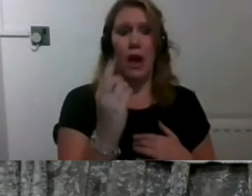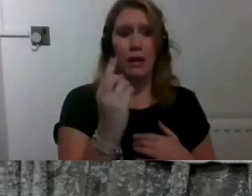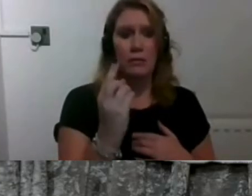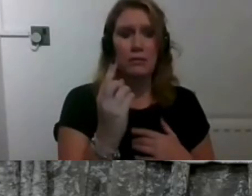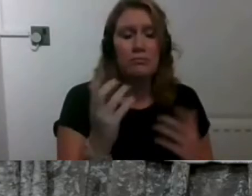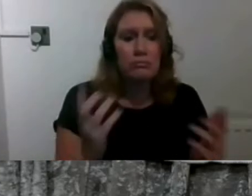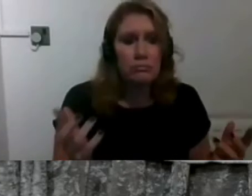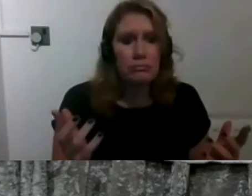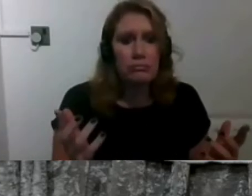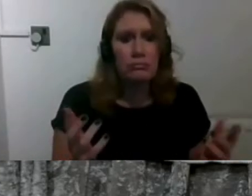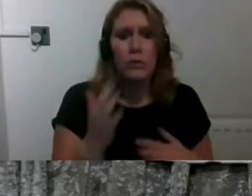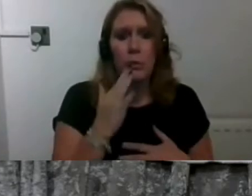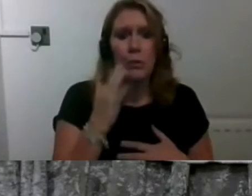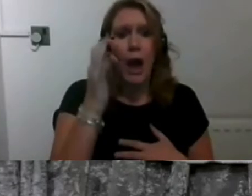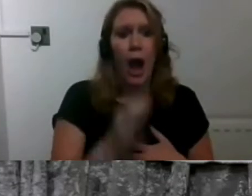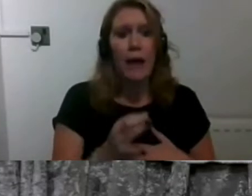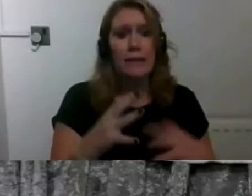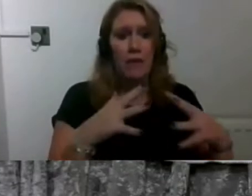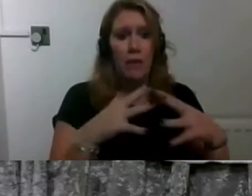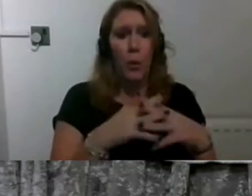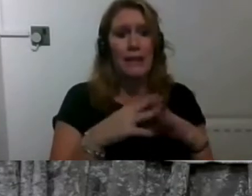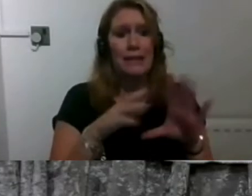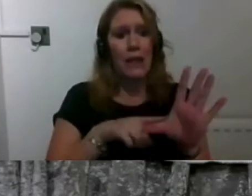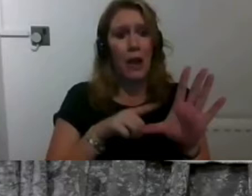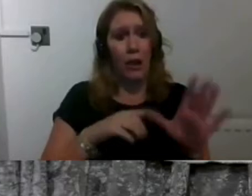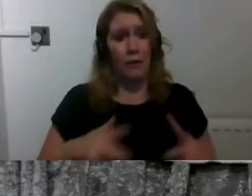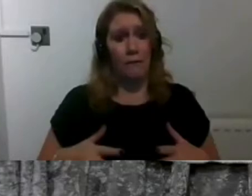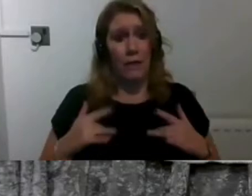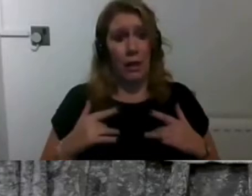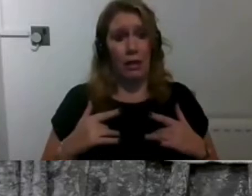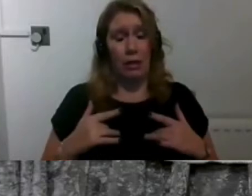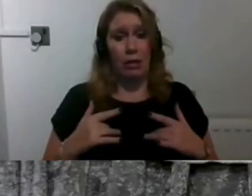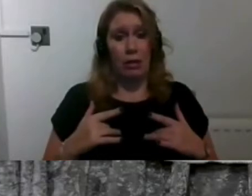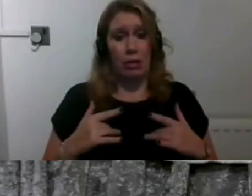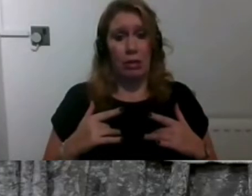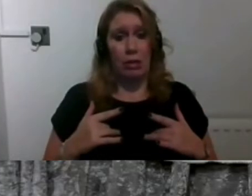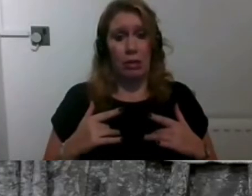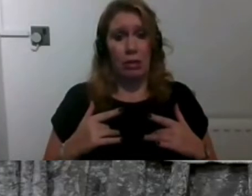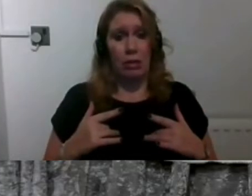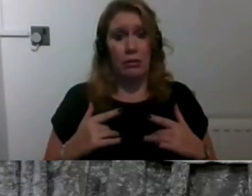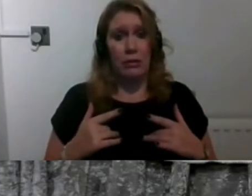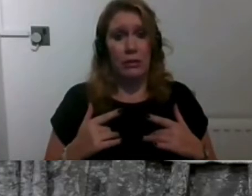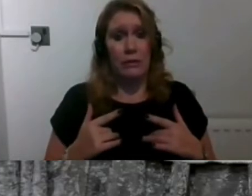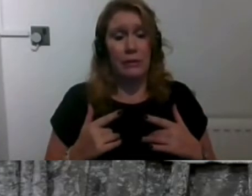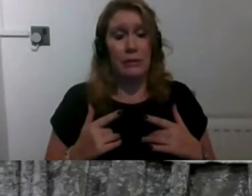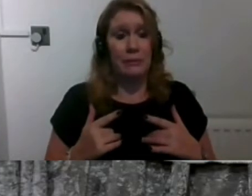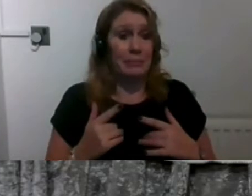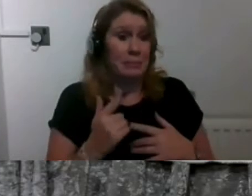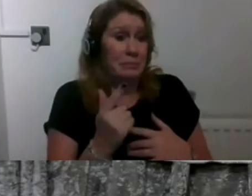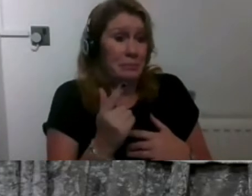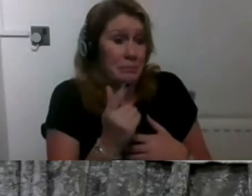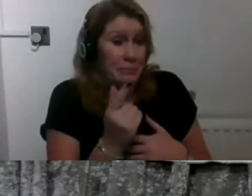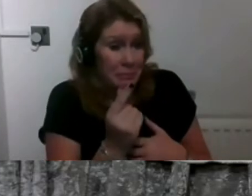Young would feel in an obliging mood, because I think it will other would be